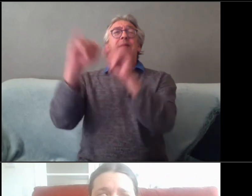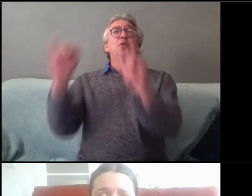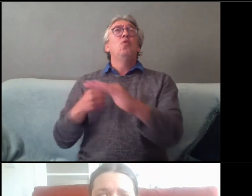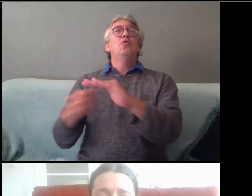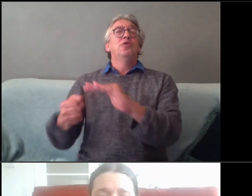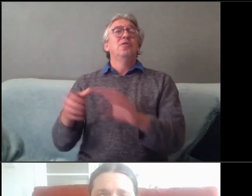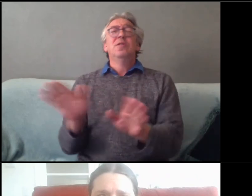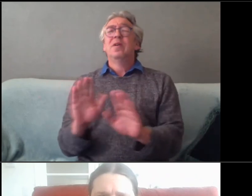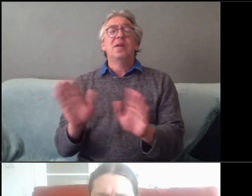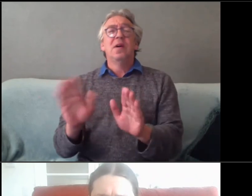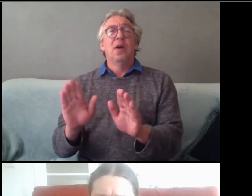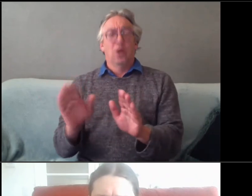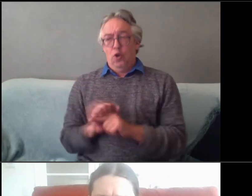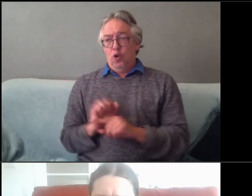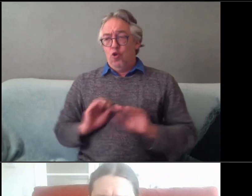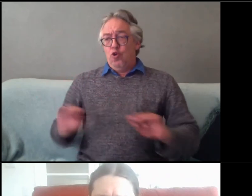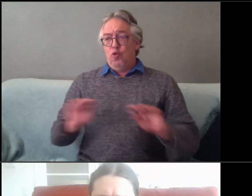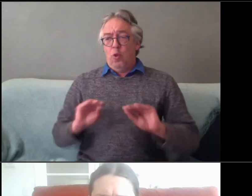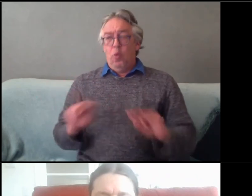according to this approach.